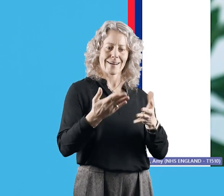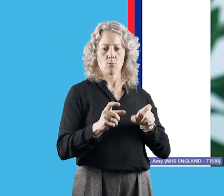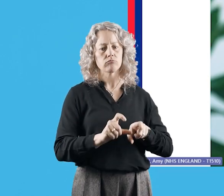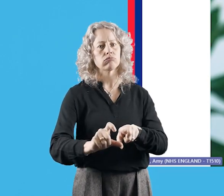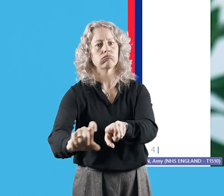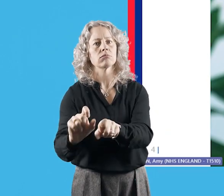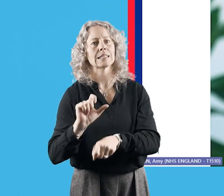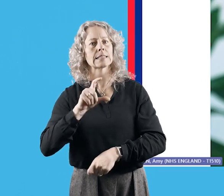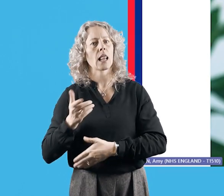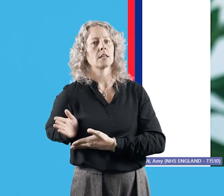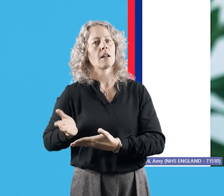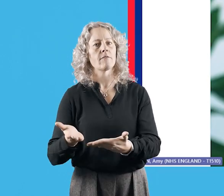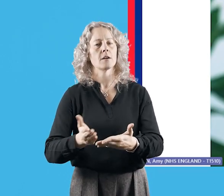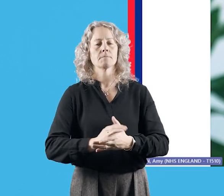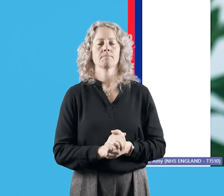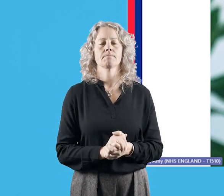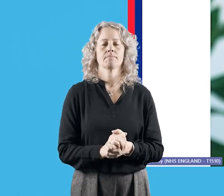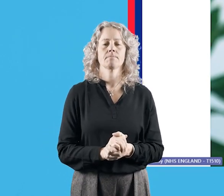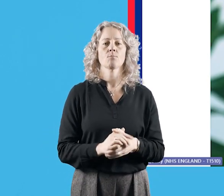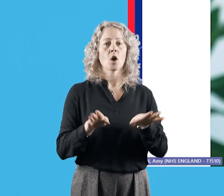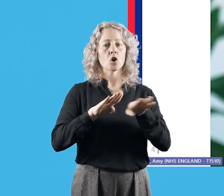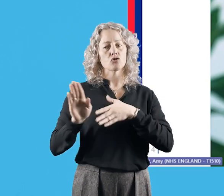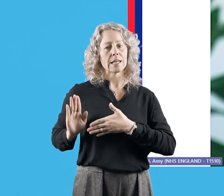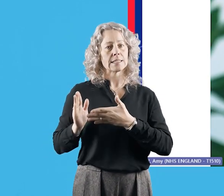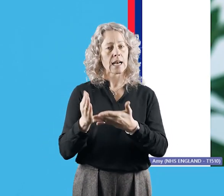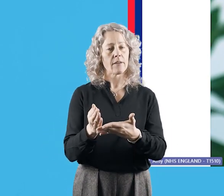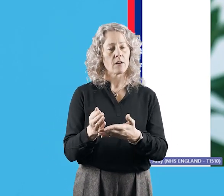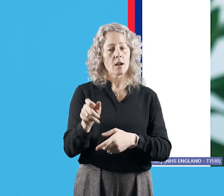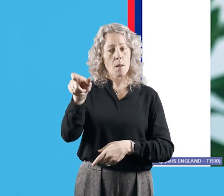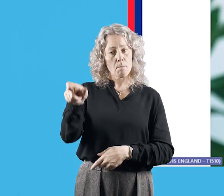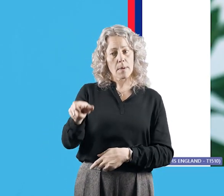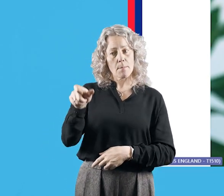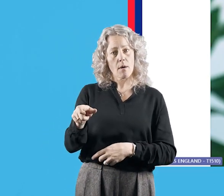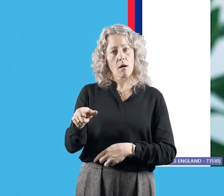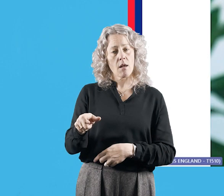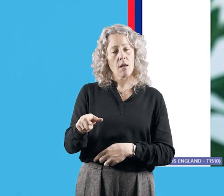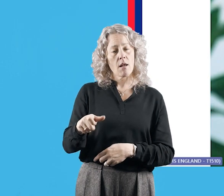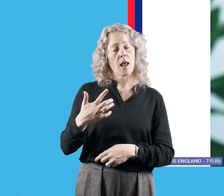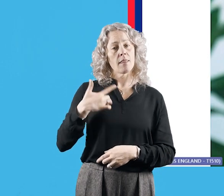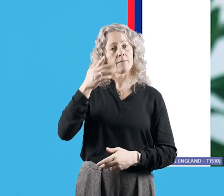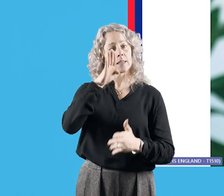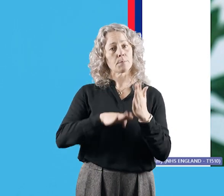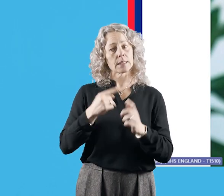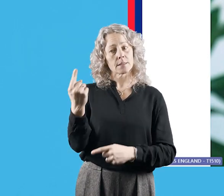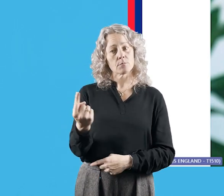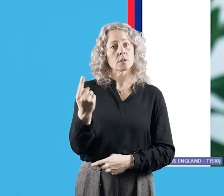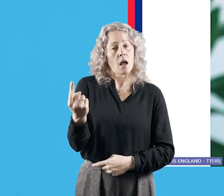delivery. Delivering the training with trainers with lived experience not only ensures that the content is